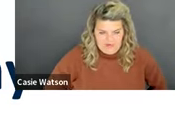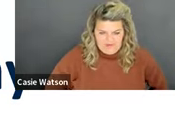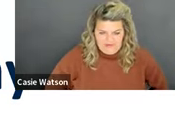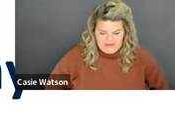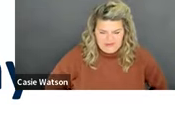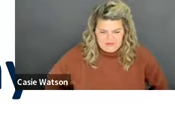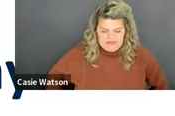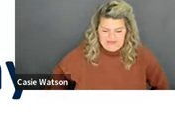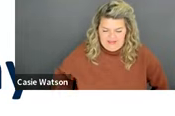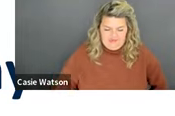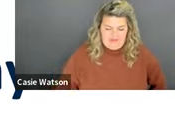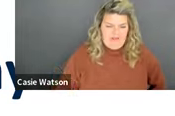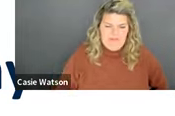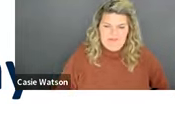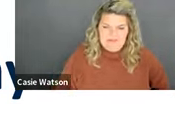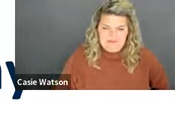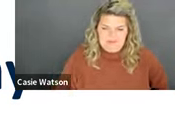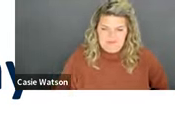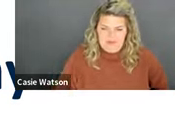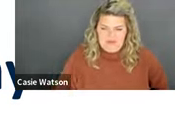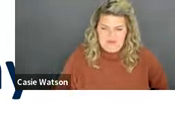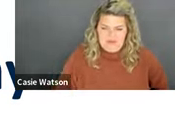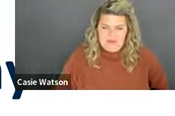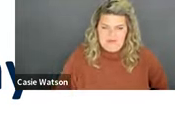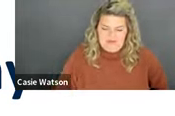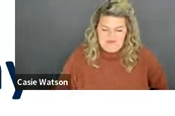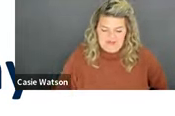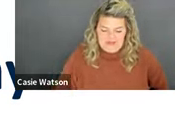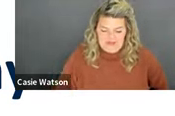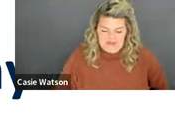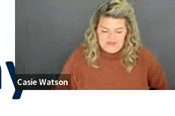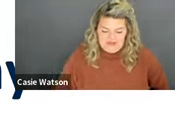wave in the face or stand in front of them. You ready for the answer?